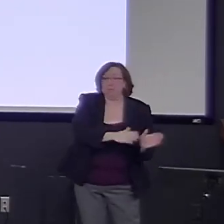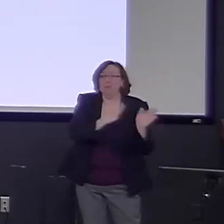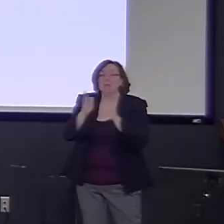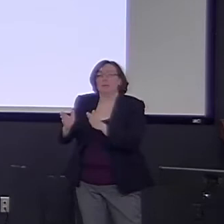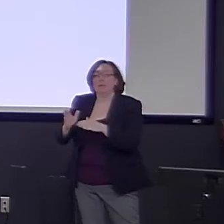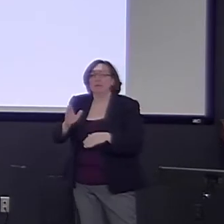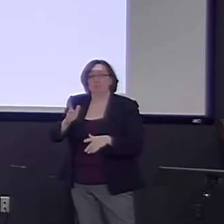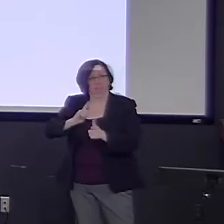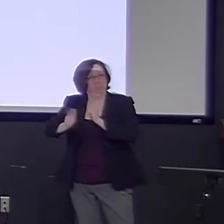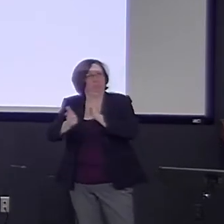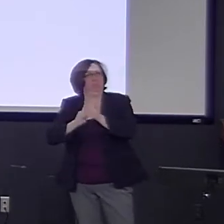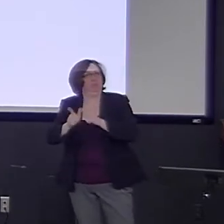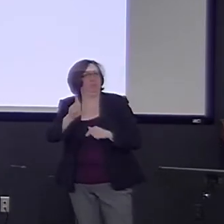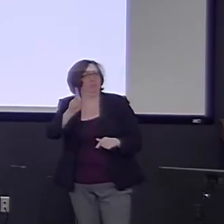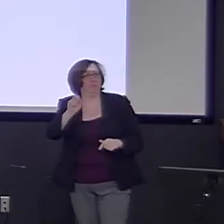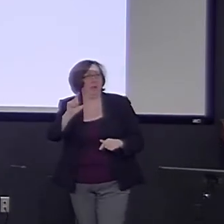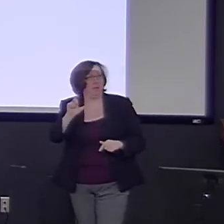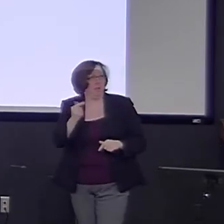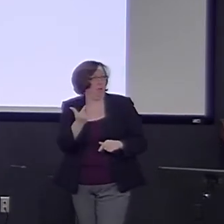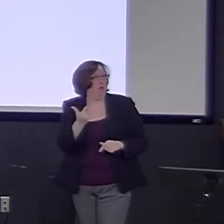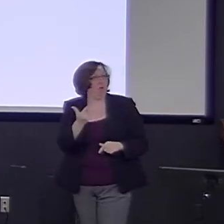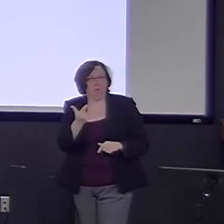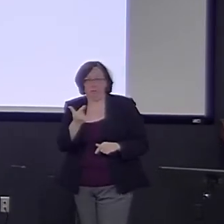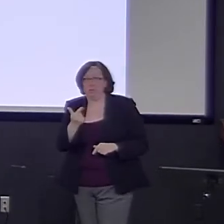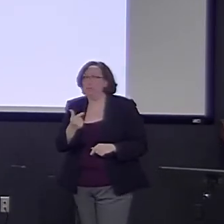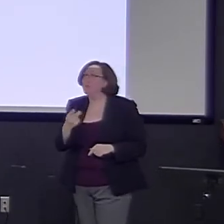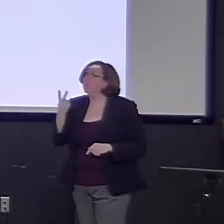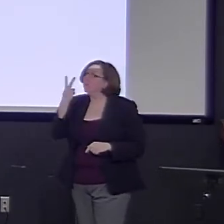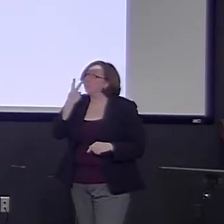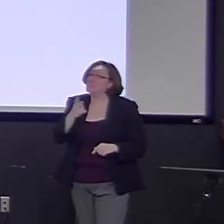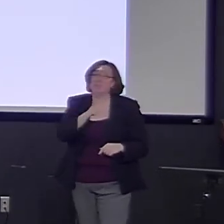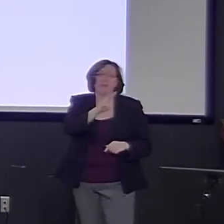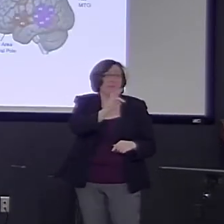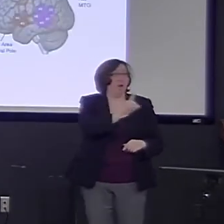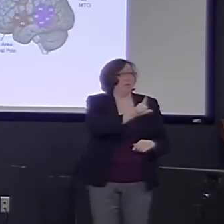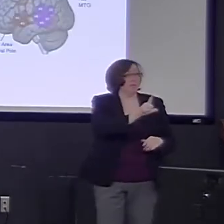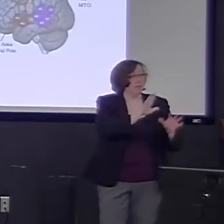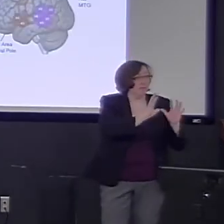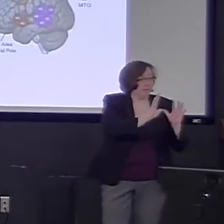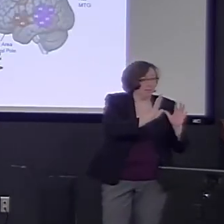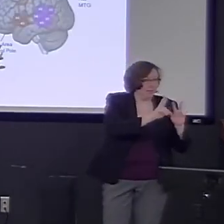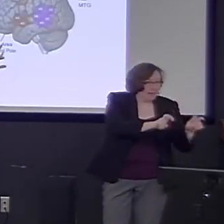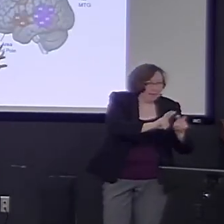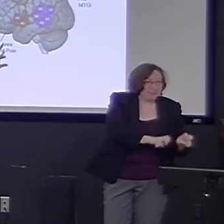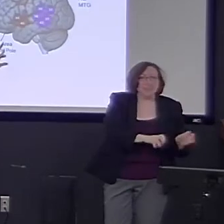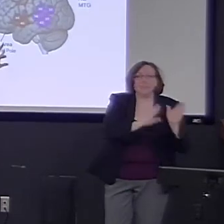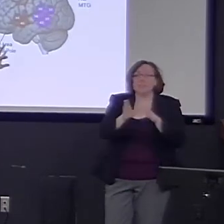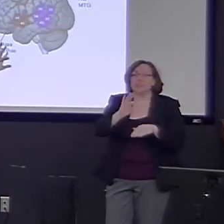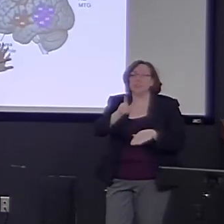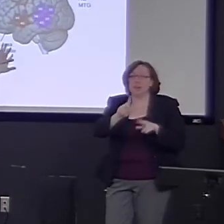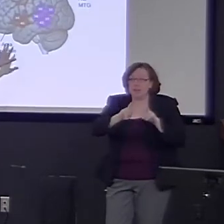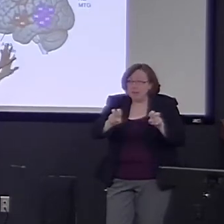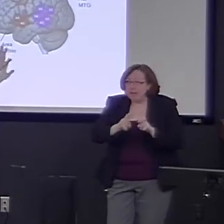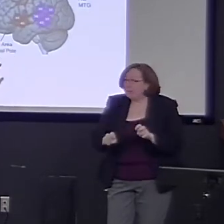And we see that voxel-wise analysis, the channel-wise analysis, and both together.